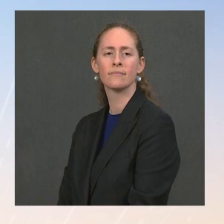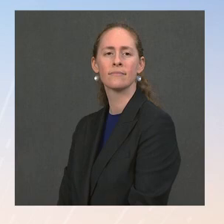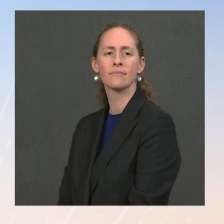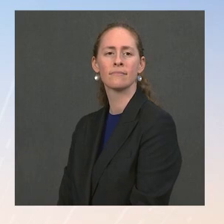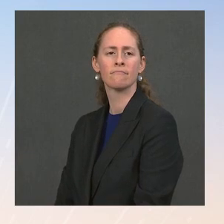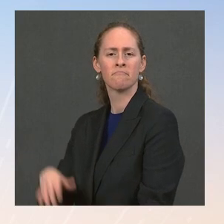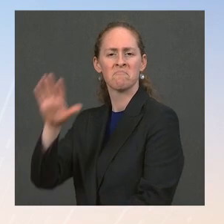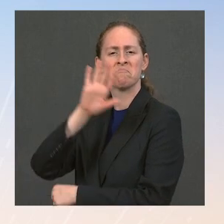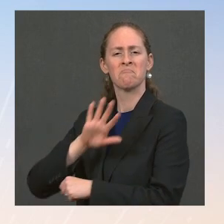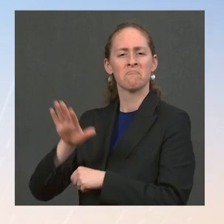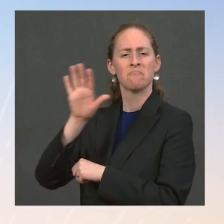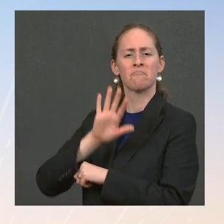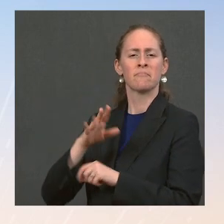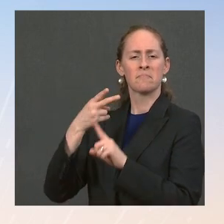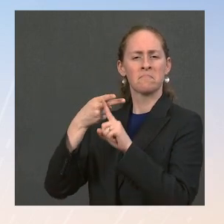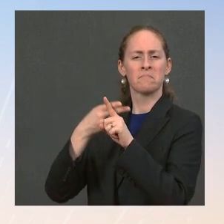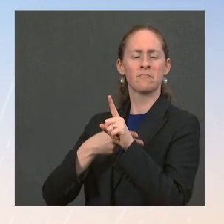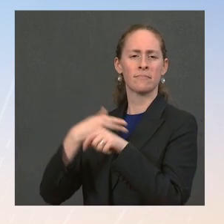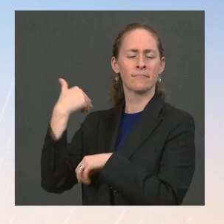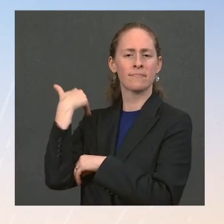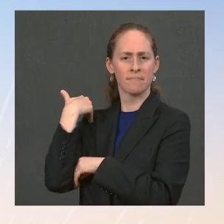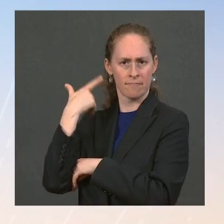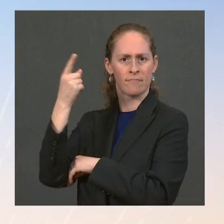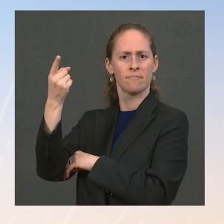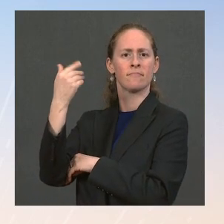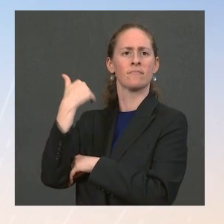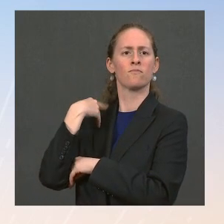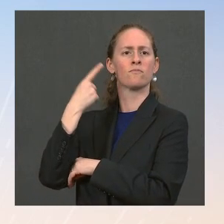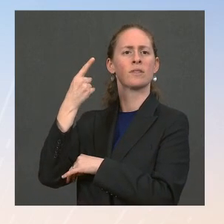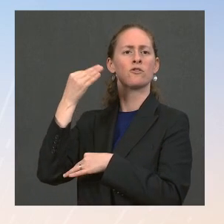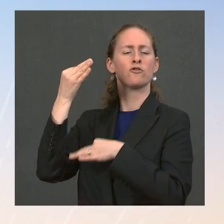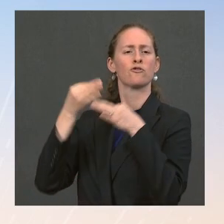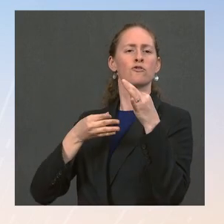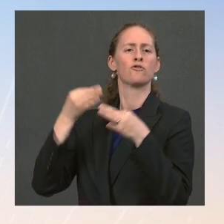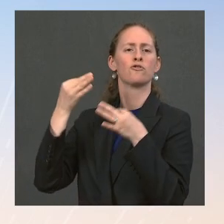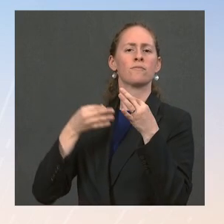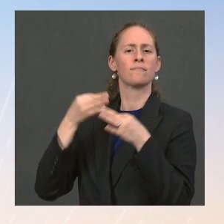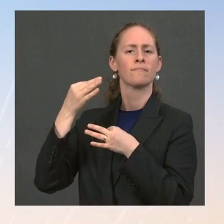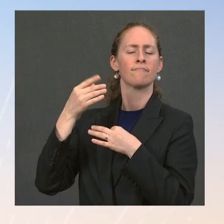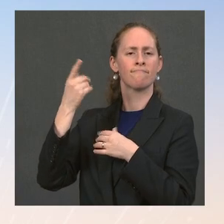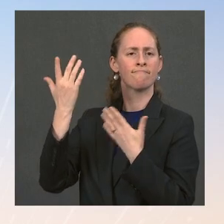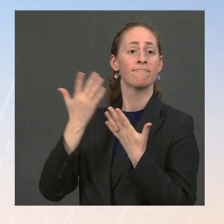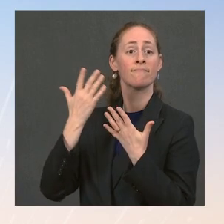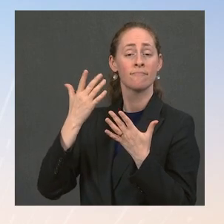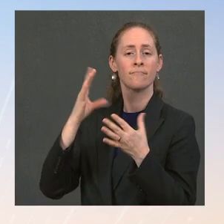the Migrant Protection Protocols program. Is there an update on that? Is the administration going to restart that soon?